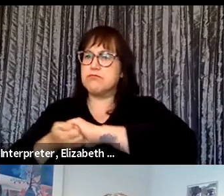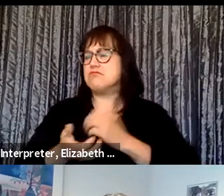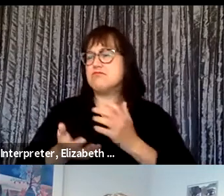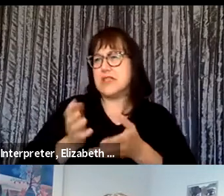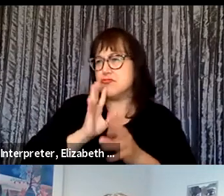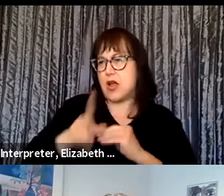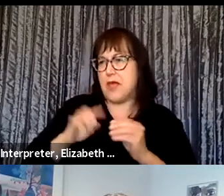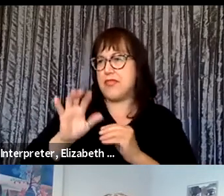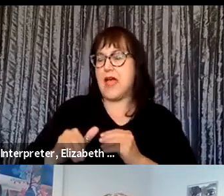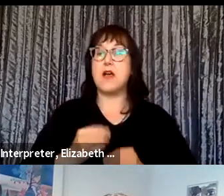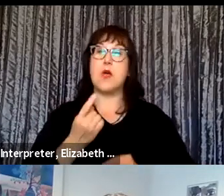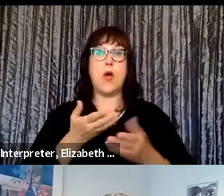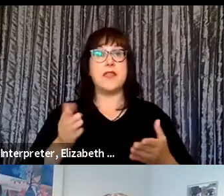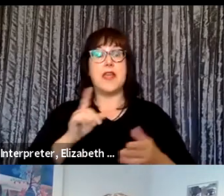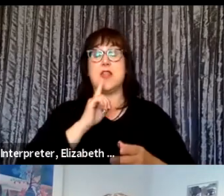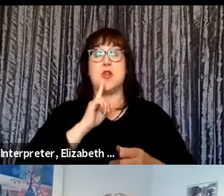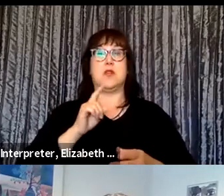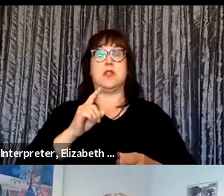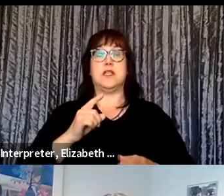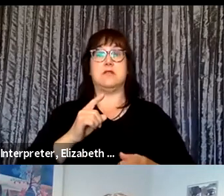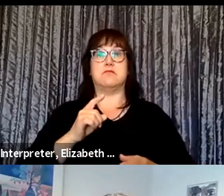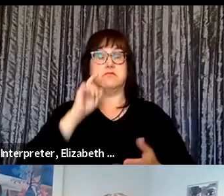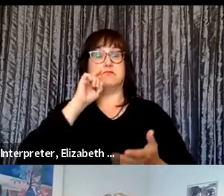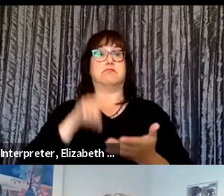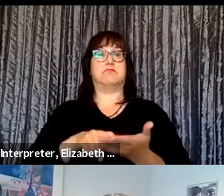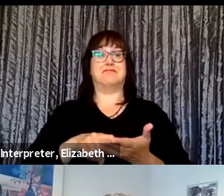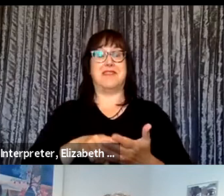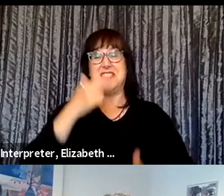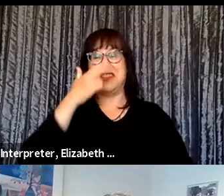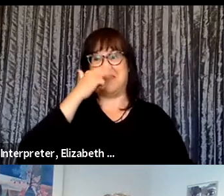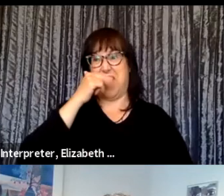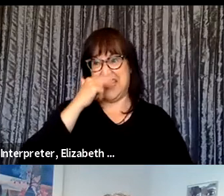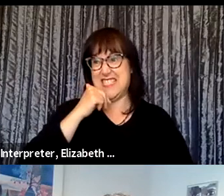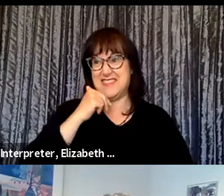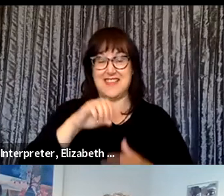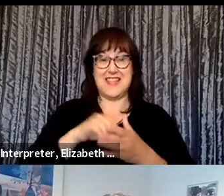One thing that really struck me and as comic and kind of funny in the film was the,